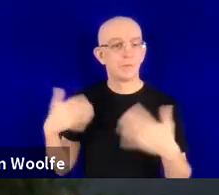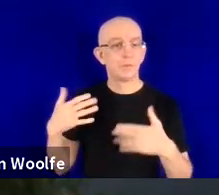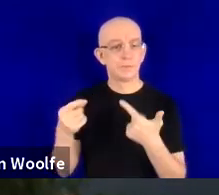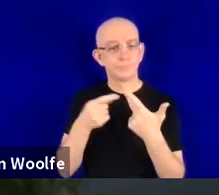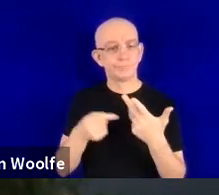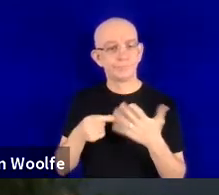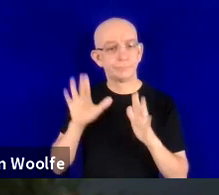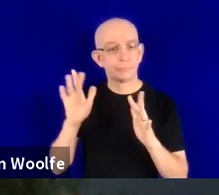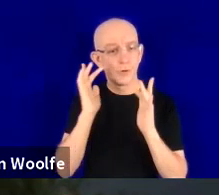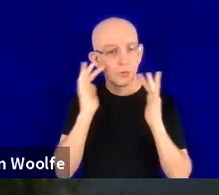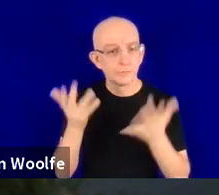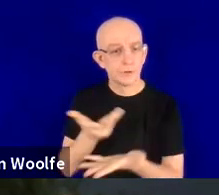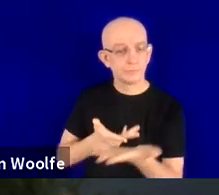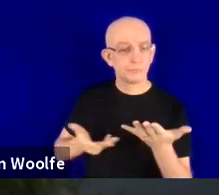and I'll be your moderator for the discussion tonight